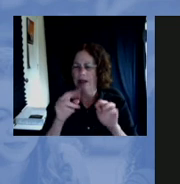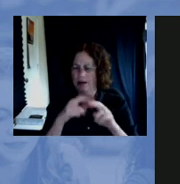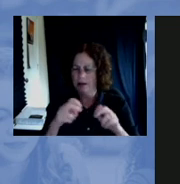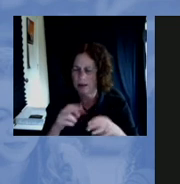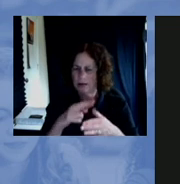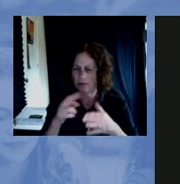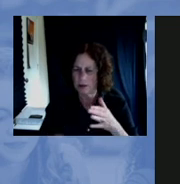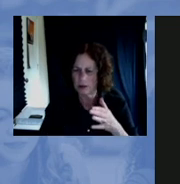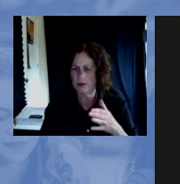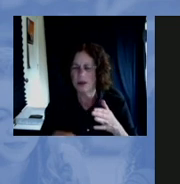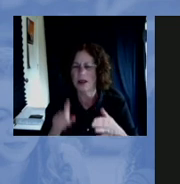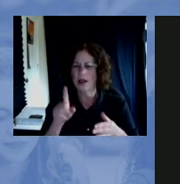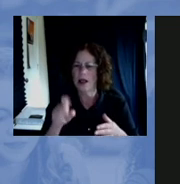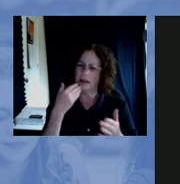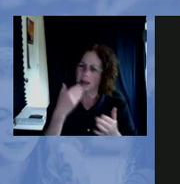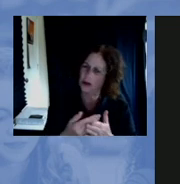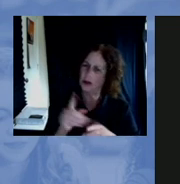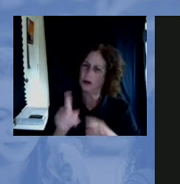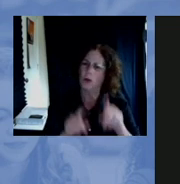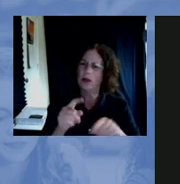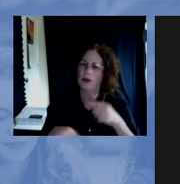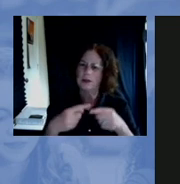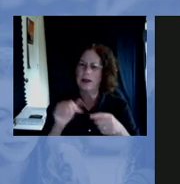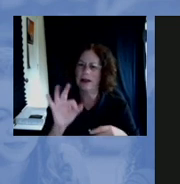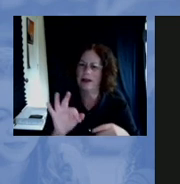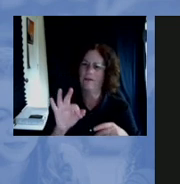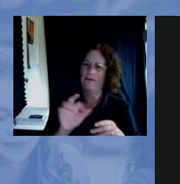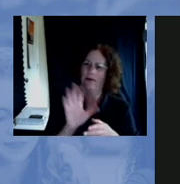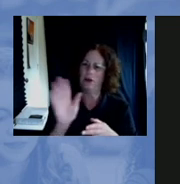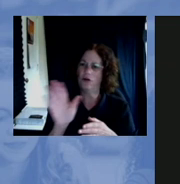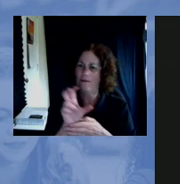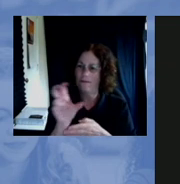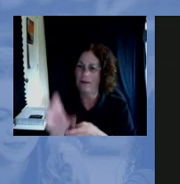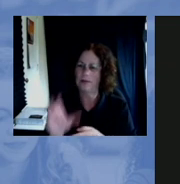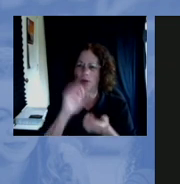GOOD QUESTIONS ABOUT WHETHER OR NOT THE INVESTMENTS YOU'RE MAKING ARE CHANGING OUTCOMES FOR KIDS.